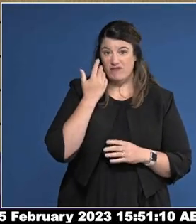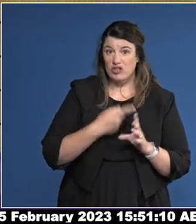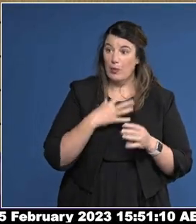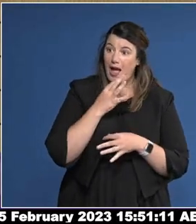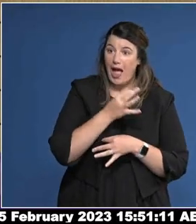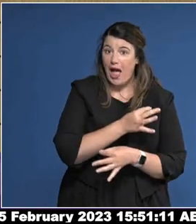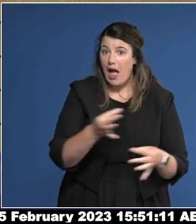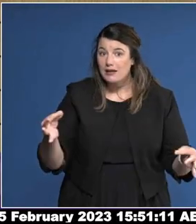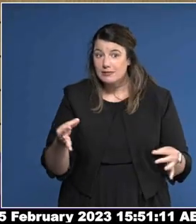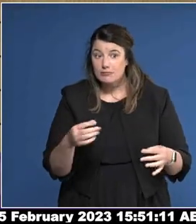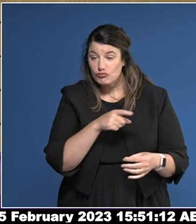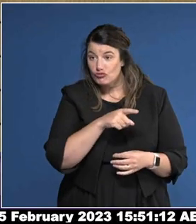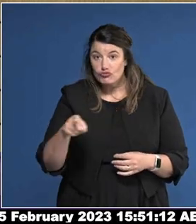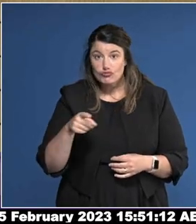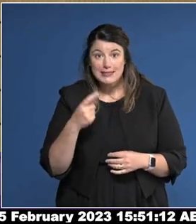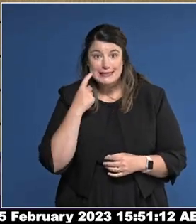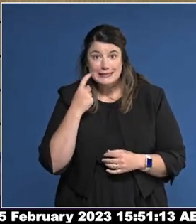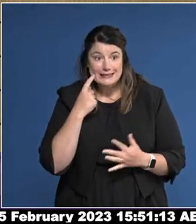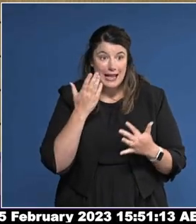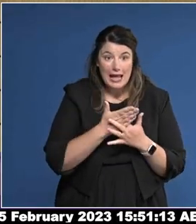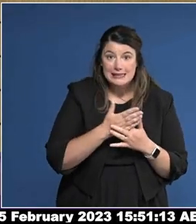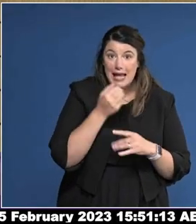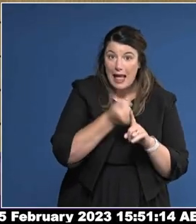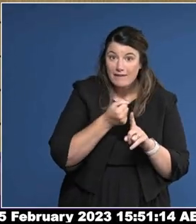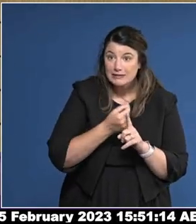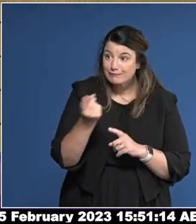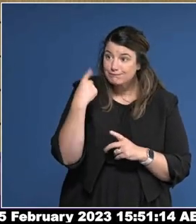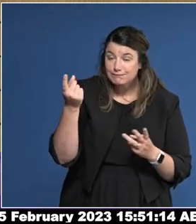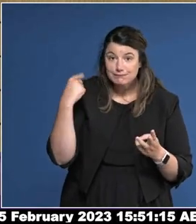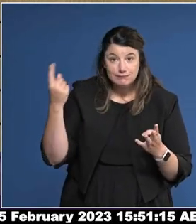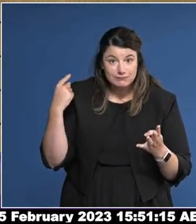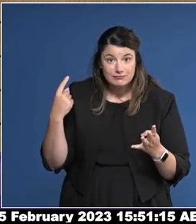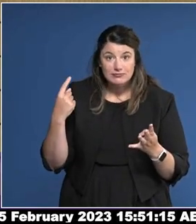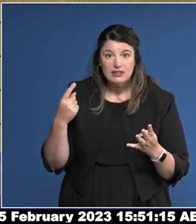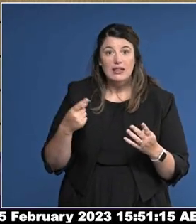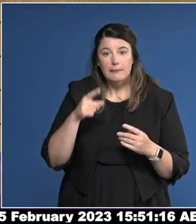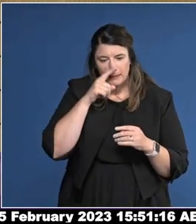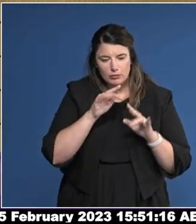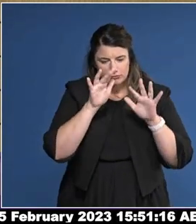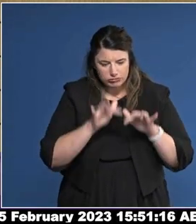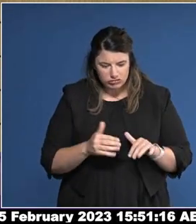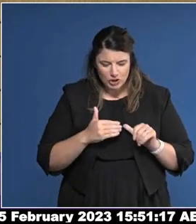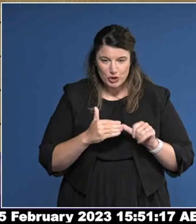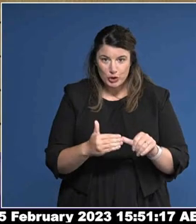their ability to get advocates in to support people when they need it, and only 14 per